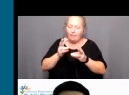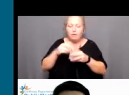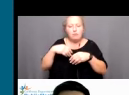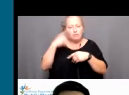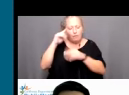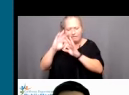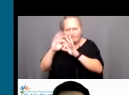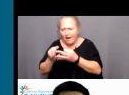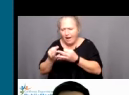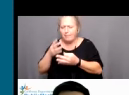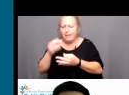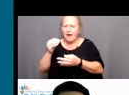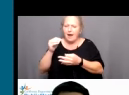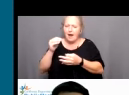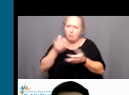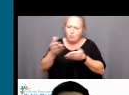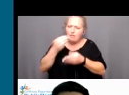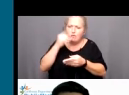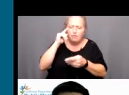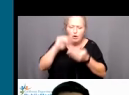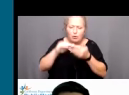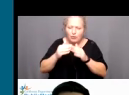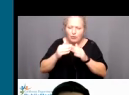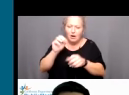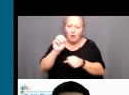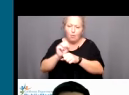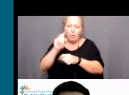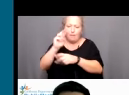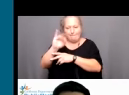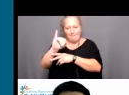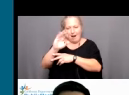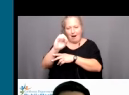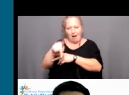He has been a volunteer with MICOP for 2 years. Next slide.